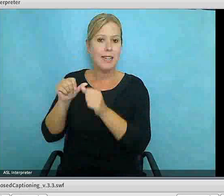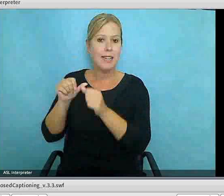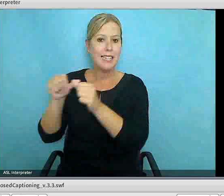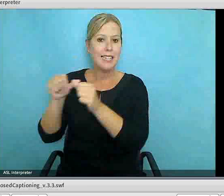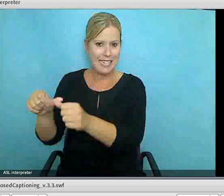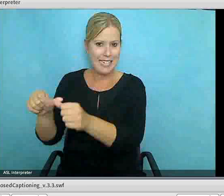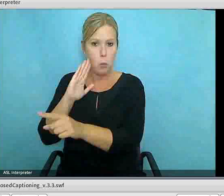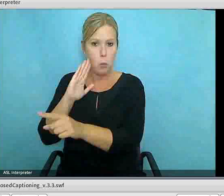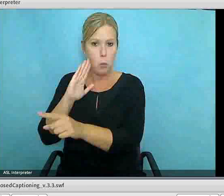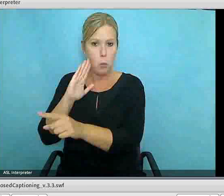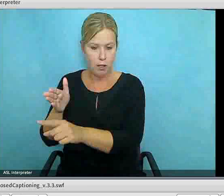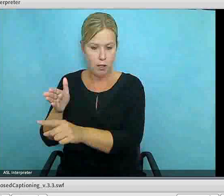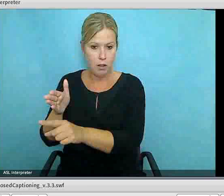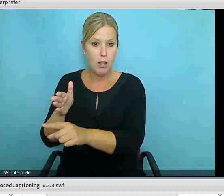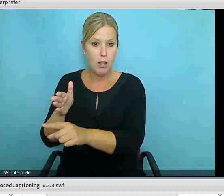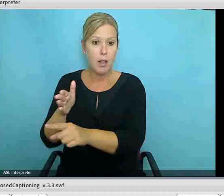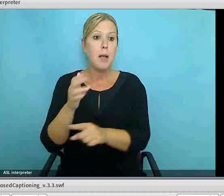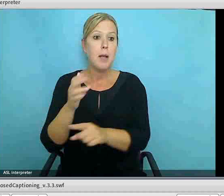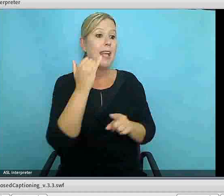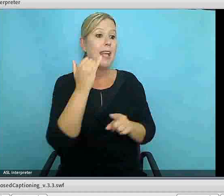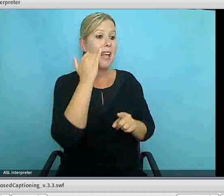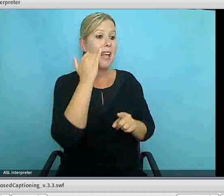Thank you.